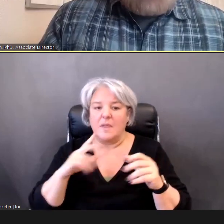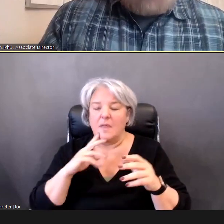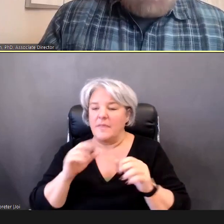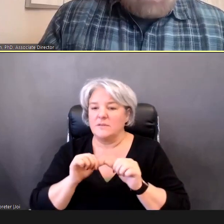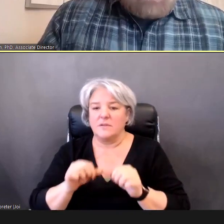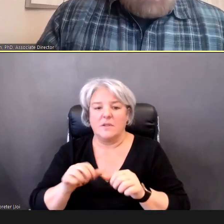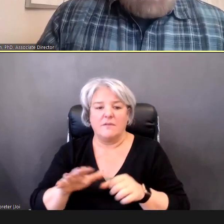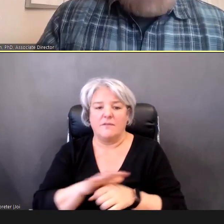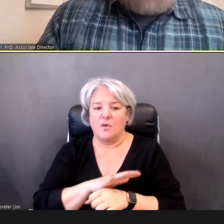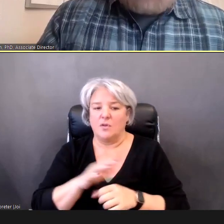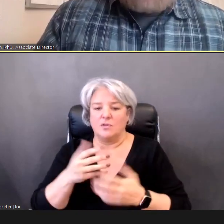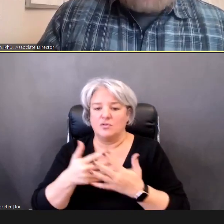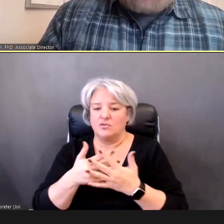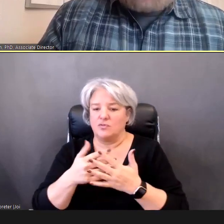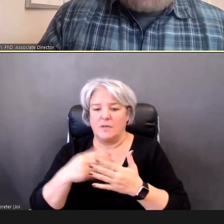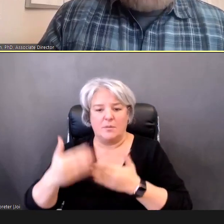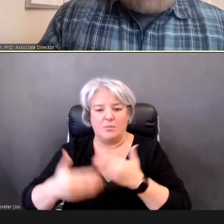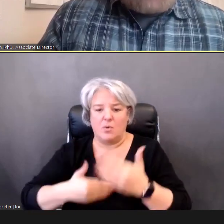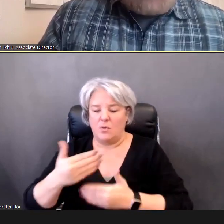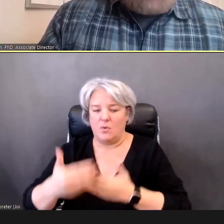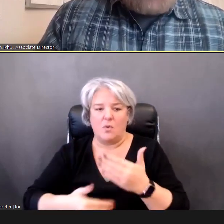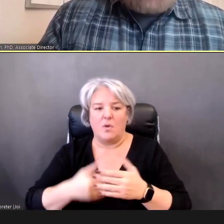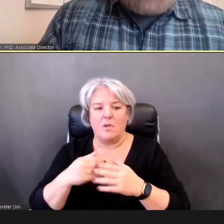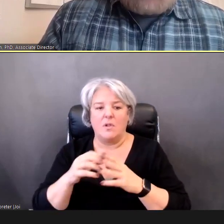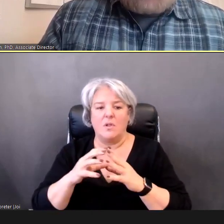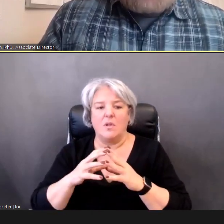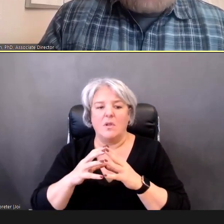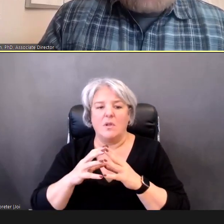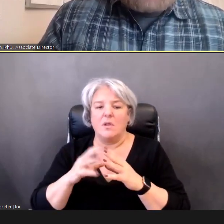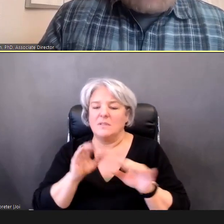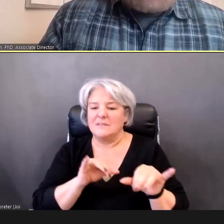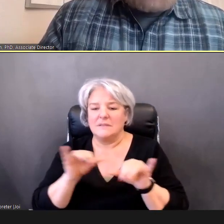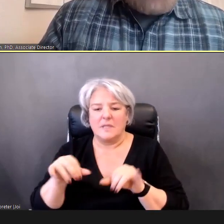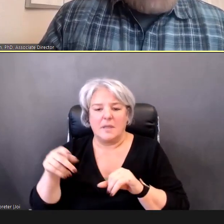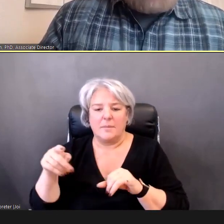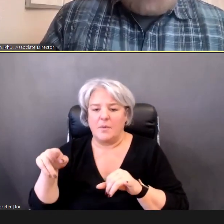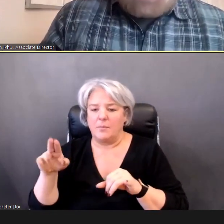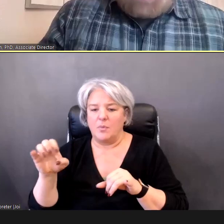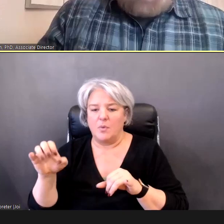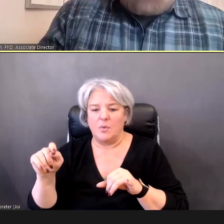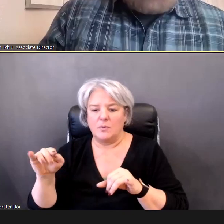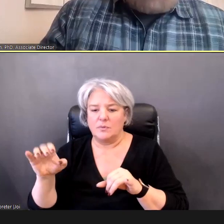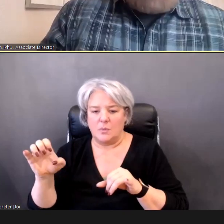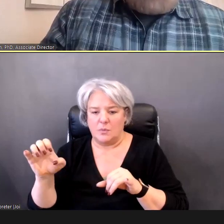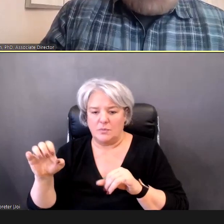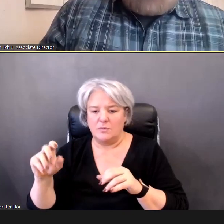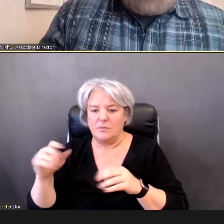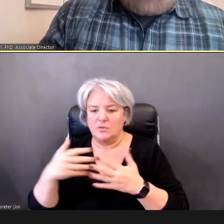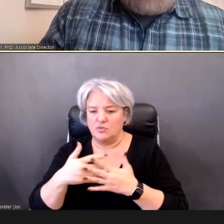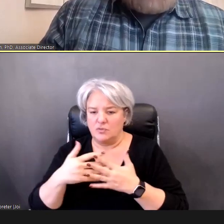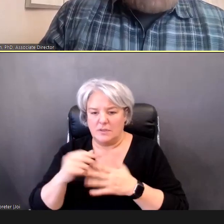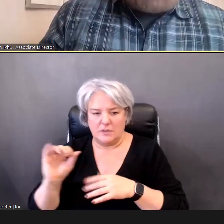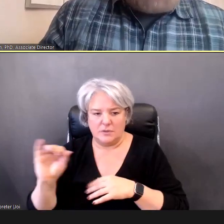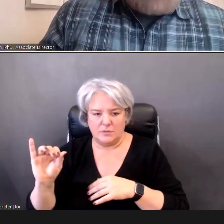protocol um just like the pure tone